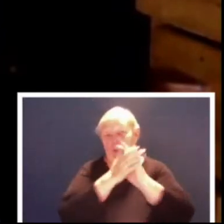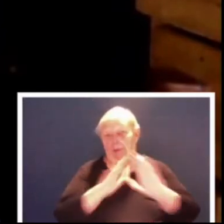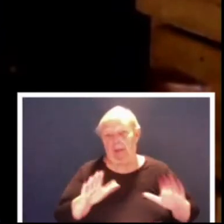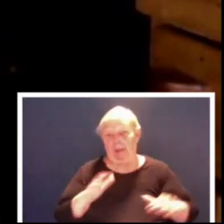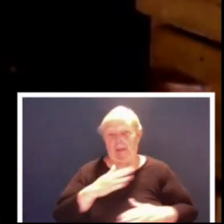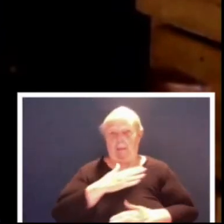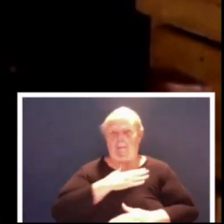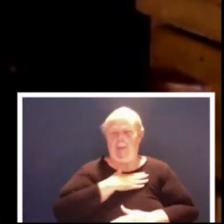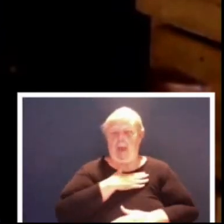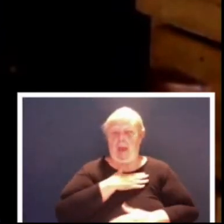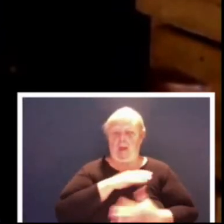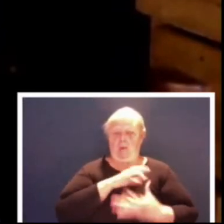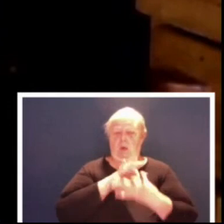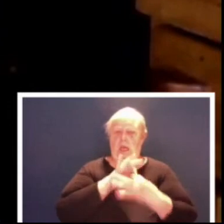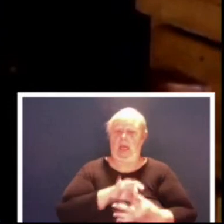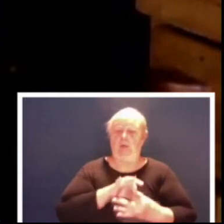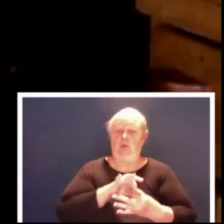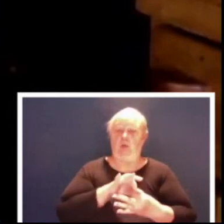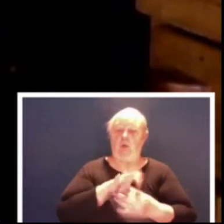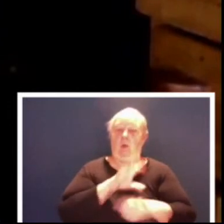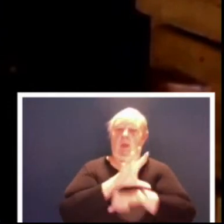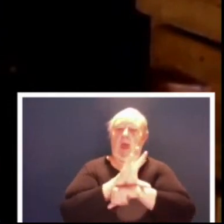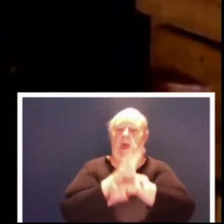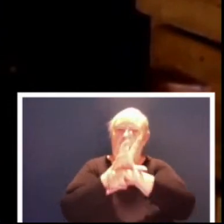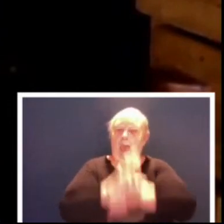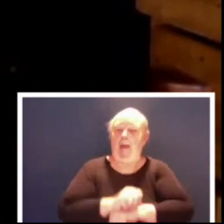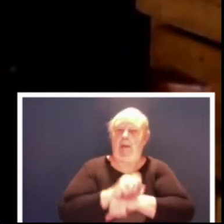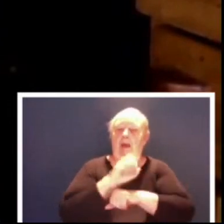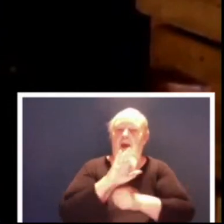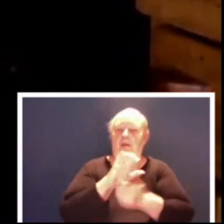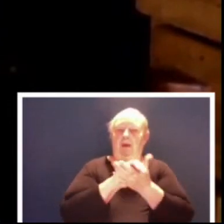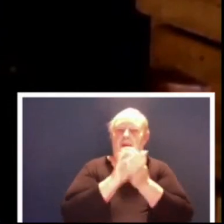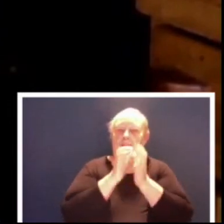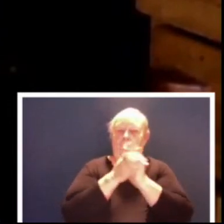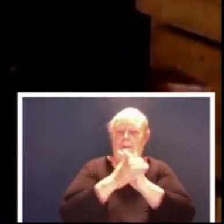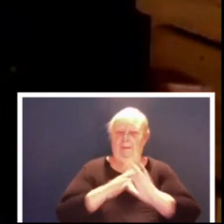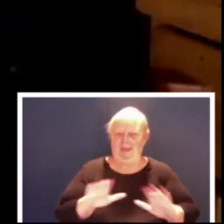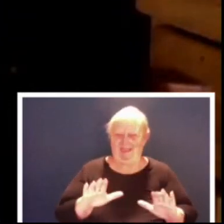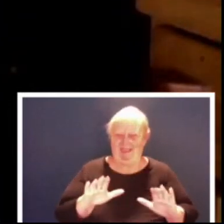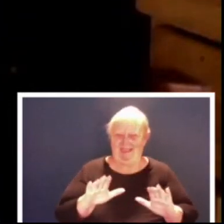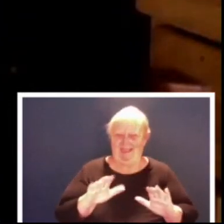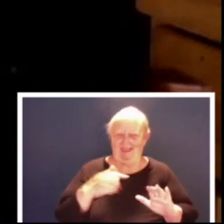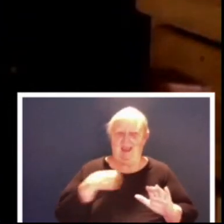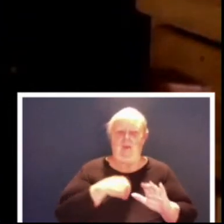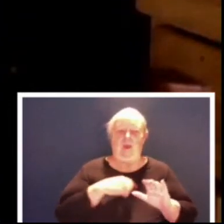that peace is a habit that we cultivate ongoing-ly. That we have to do the hard work